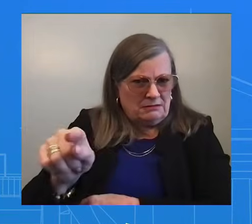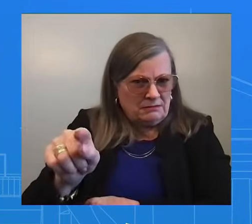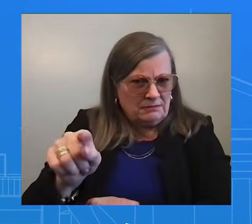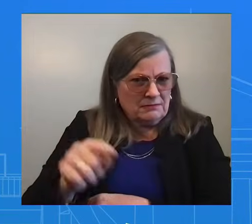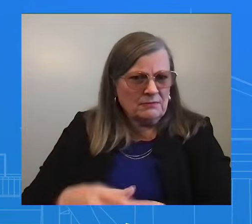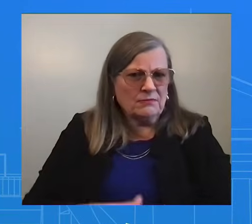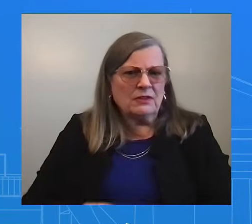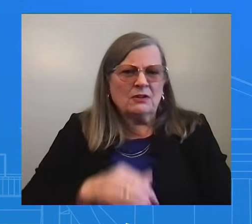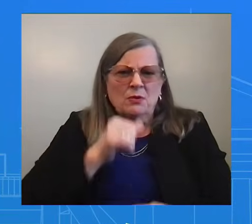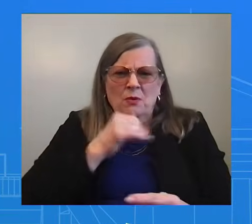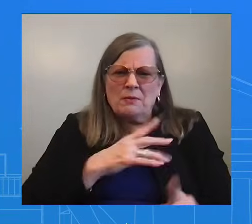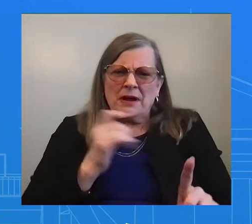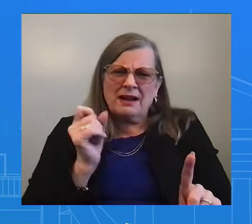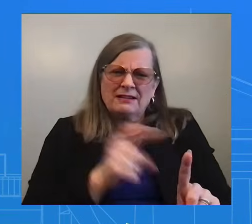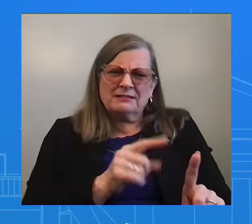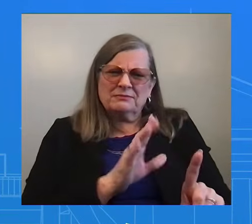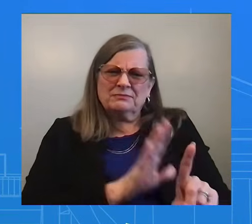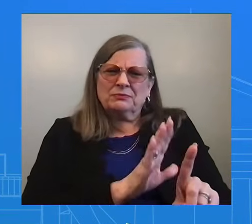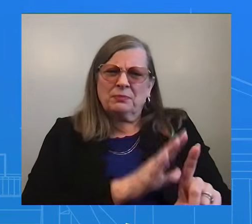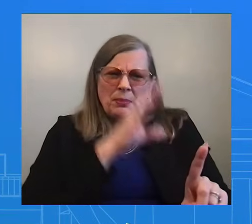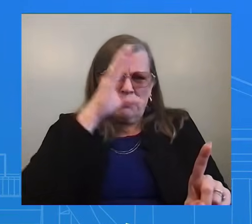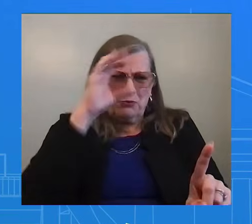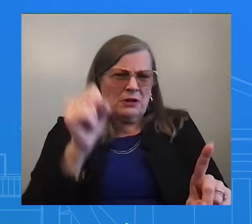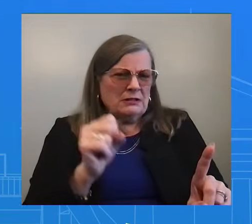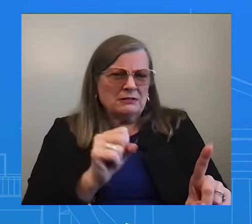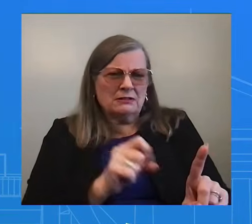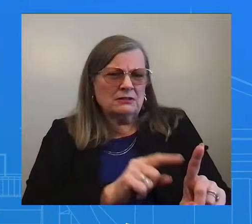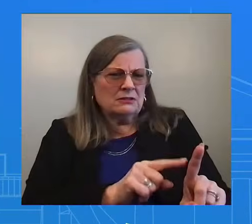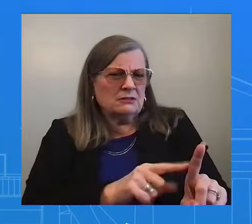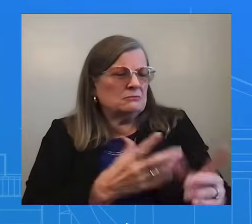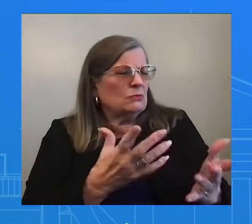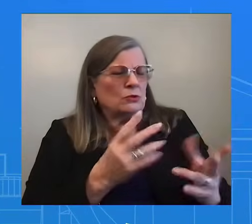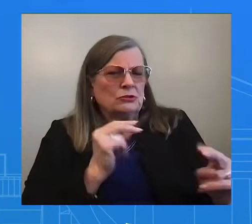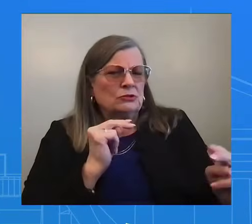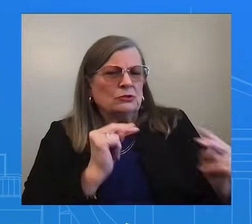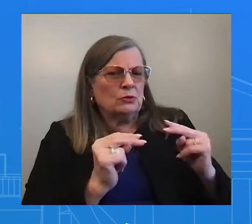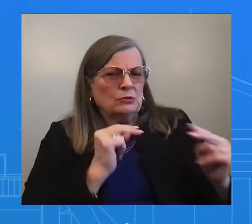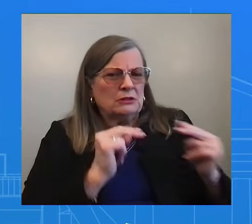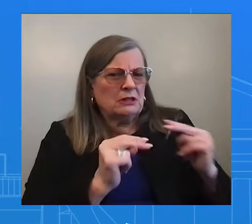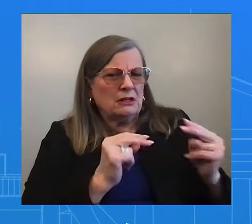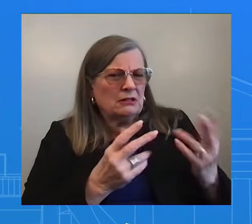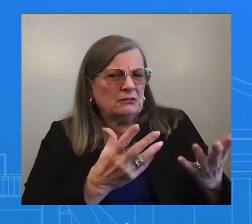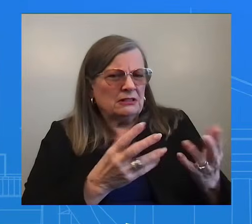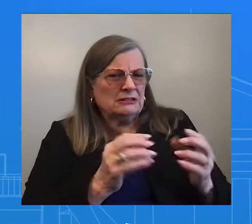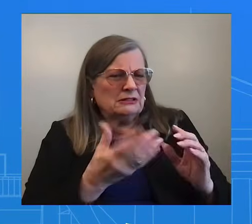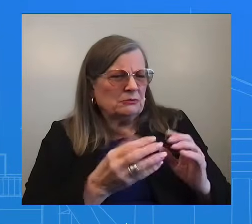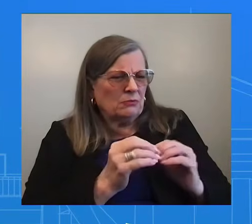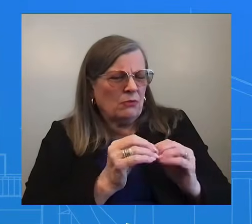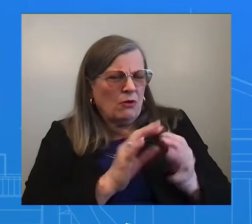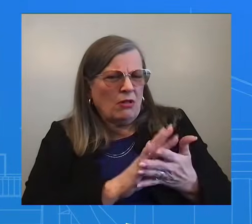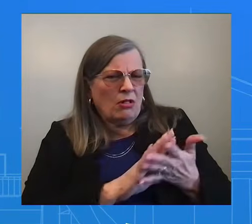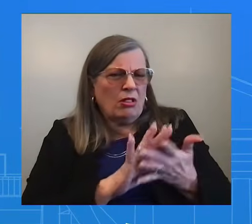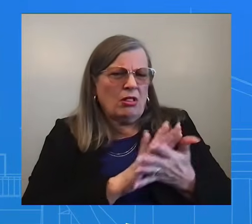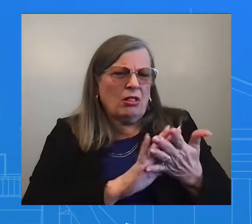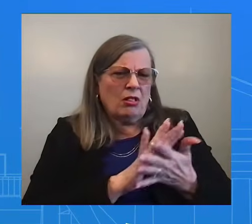Has he been speaking regularly with Ambassador Linda Thomas-Greenfield on the issue? Mr. Kirby: He has been in touch with the national security team,